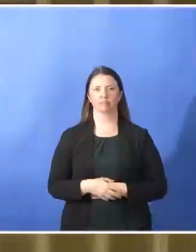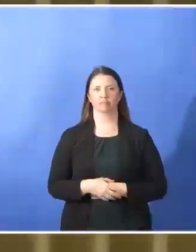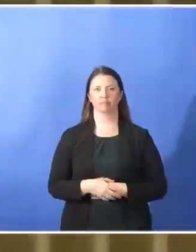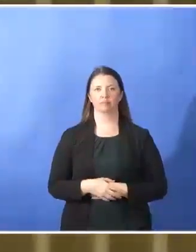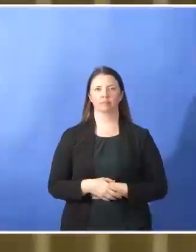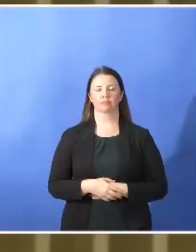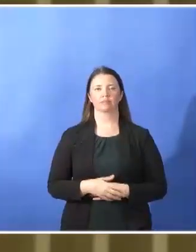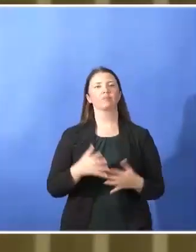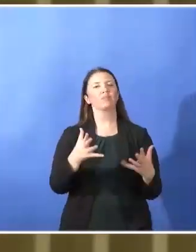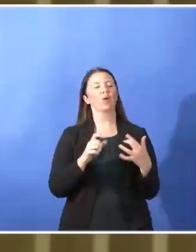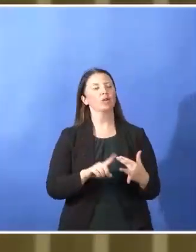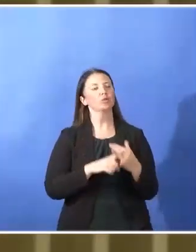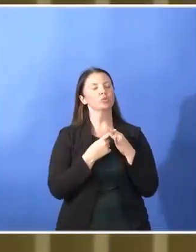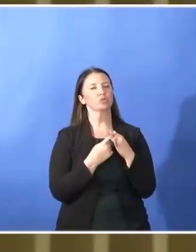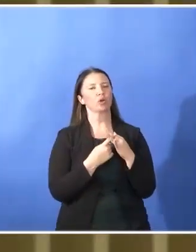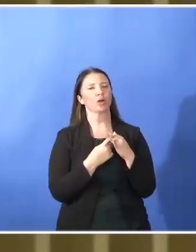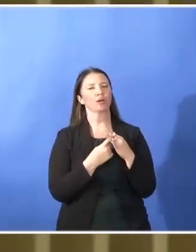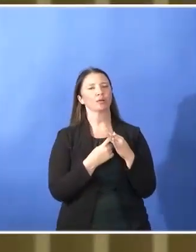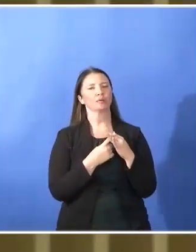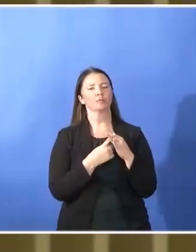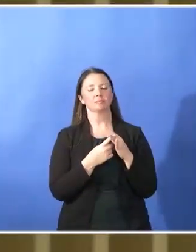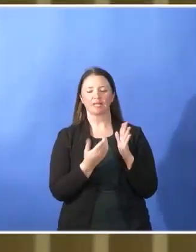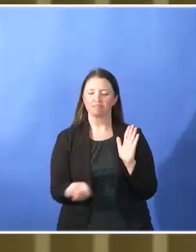I WANT TO START BY ECHOING THE CHAIR'S COMMENTS ON THE